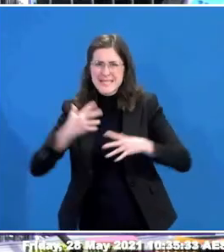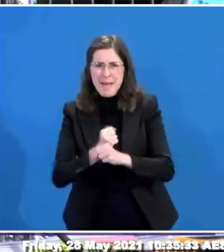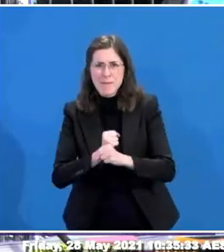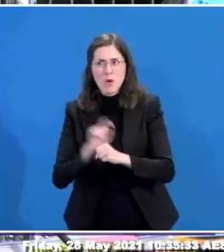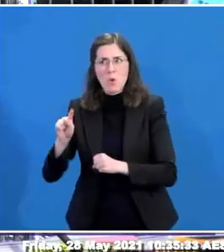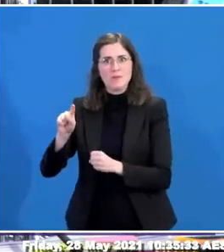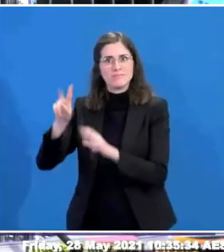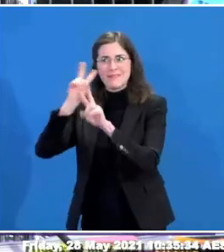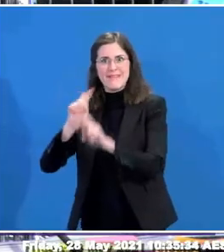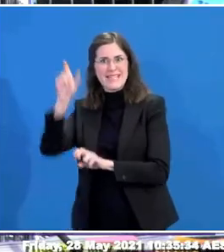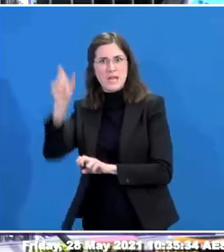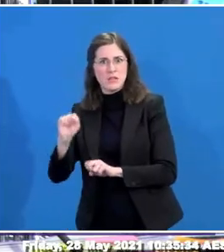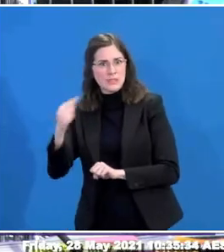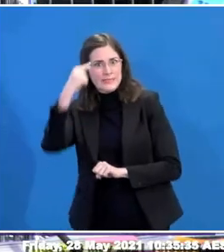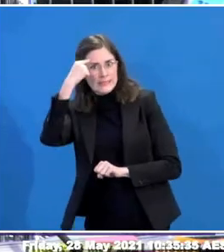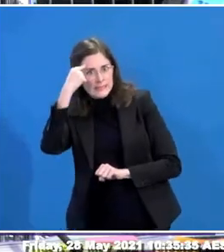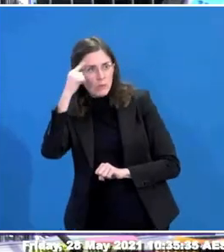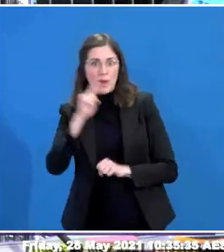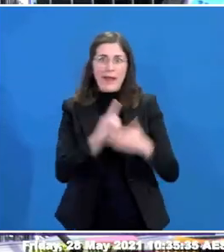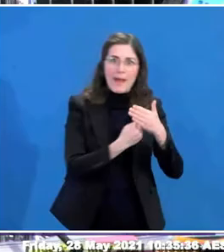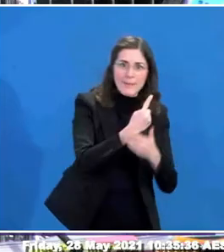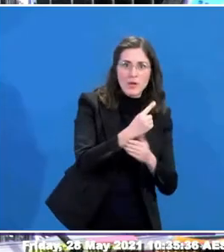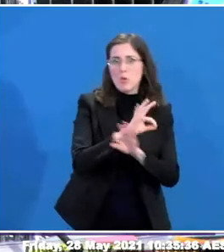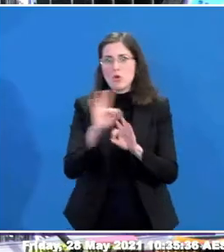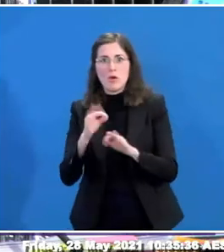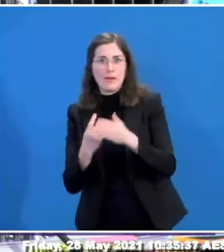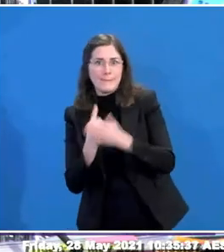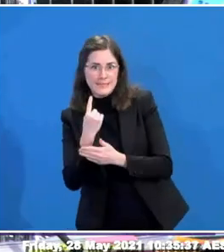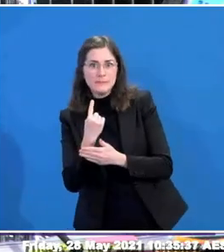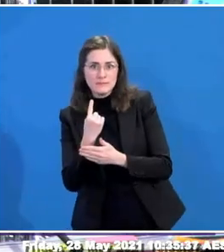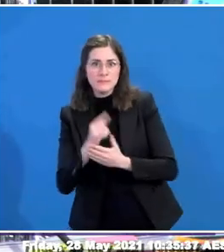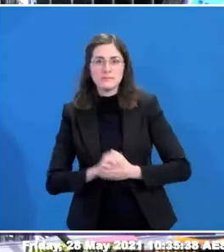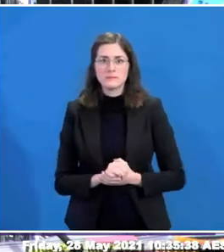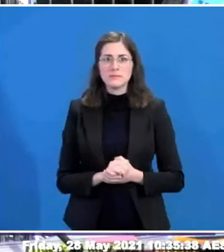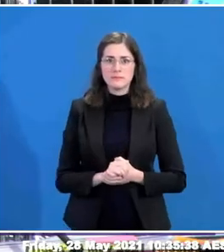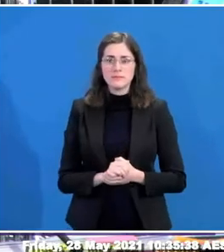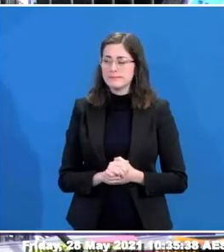allegations that were sustained or not sustained. Yes.